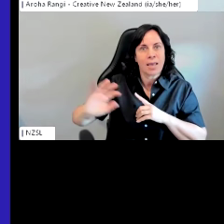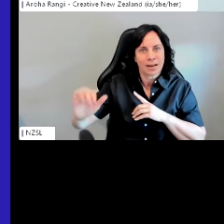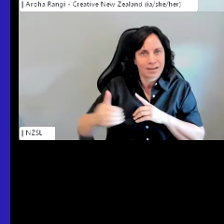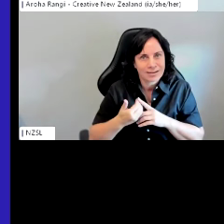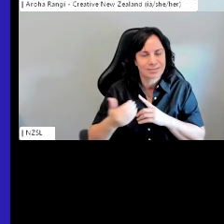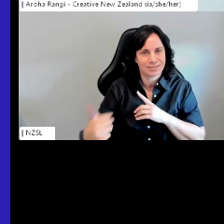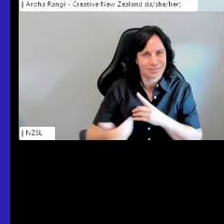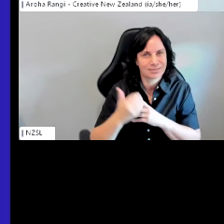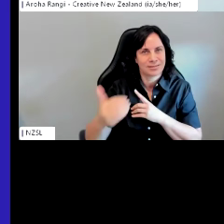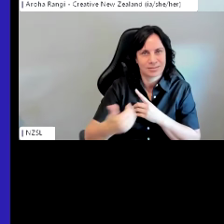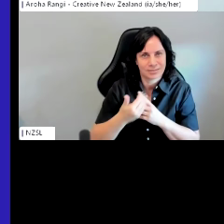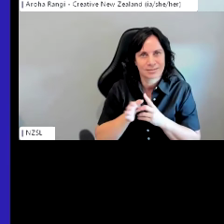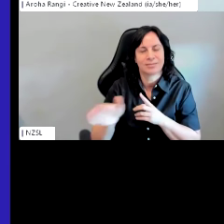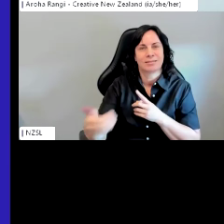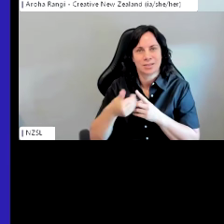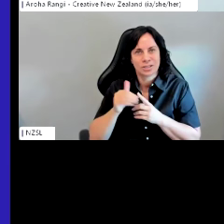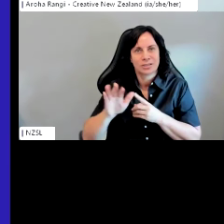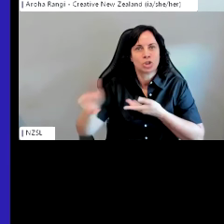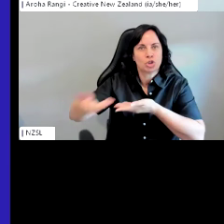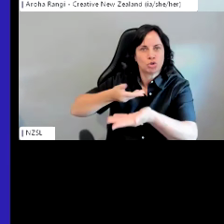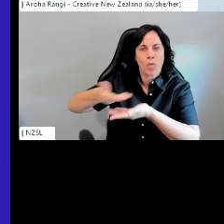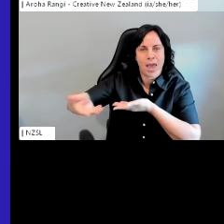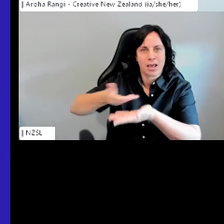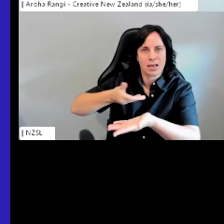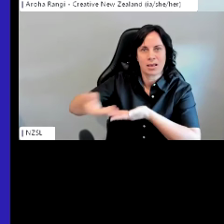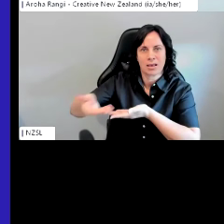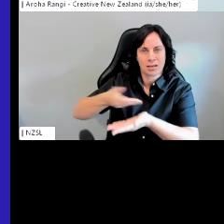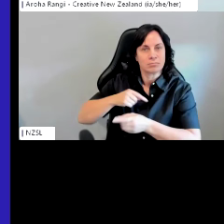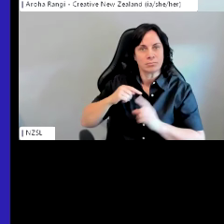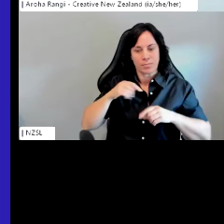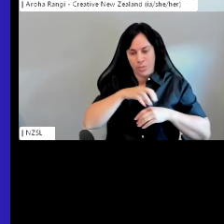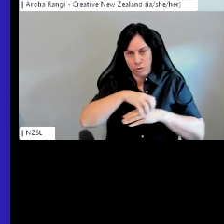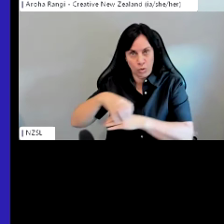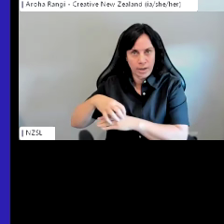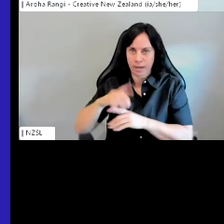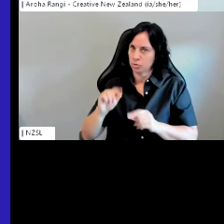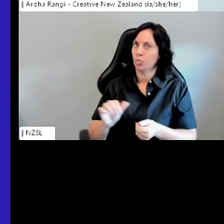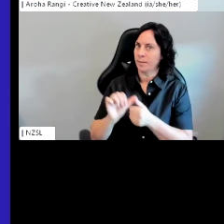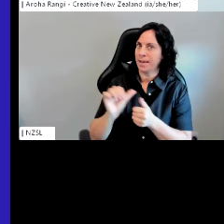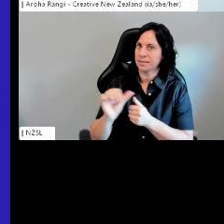dialogue with those audiences are doing really a lot better. Um I just did one this last week. This